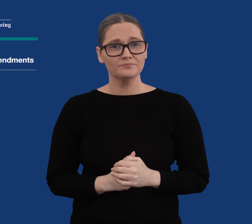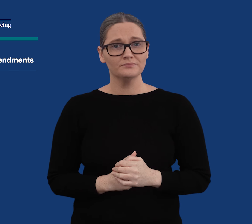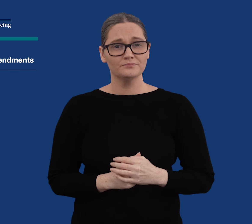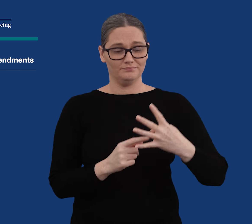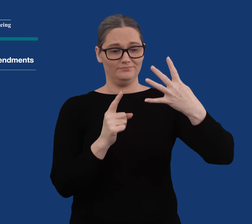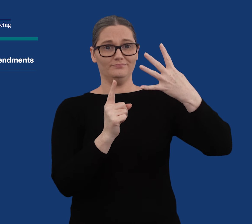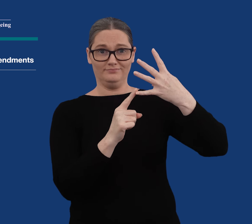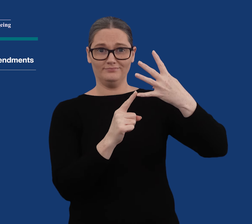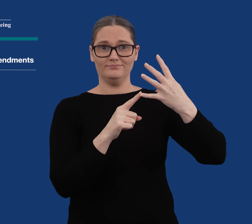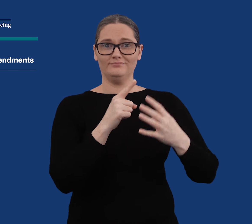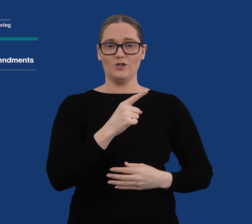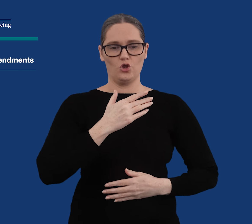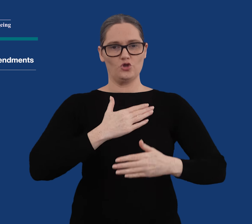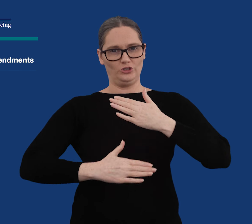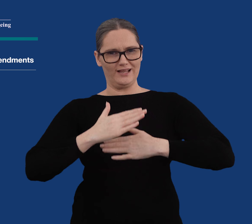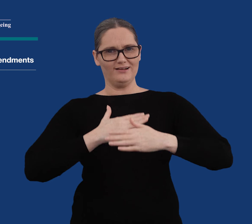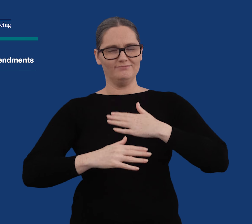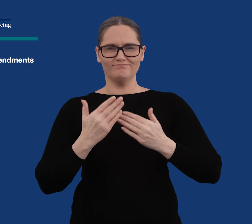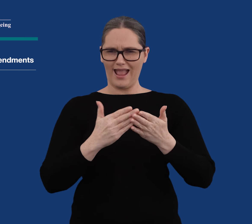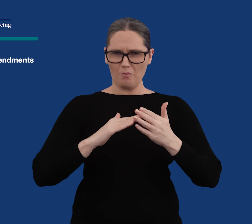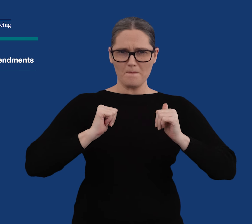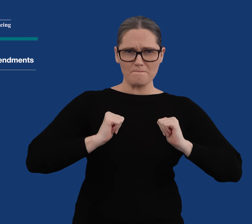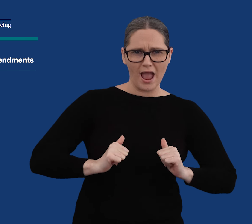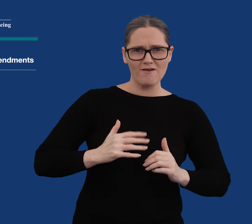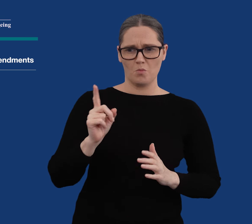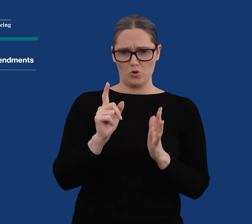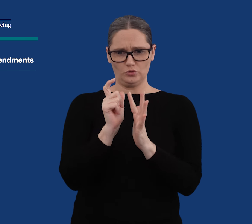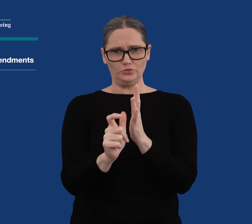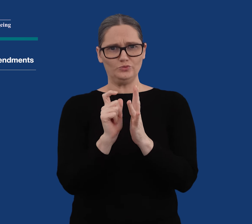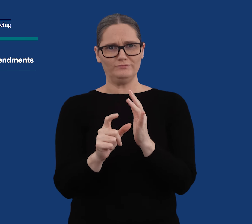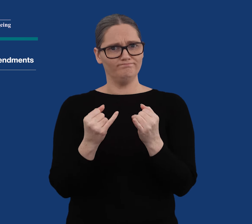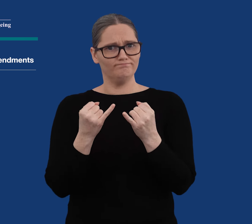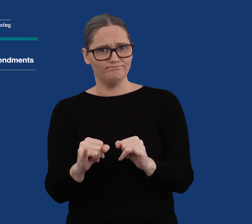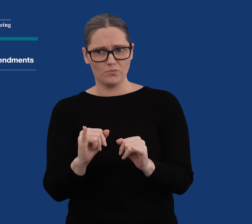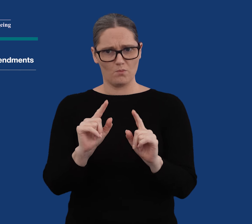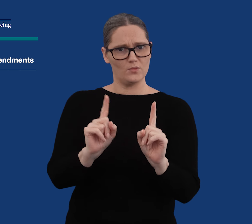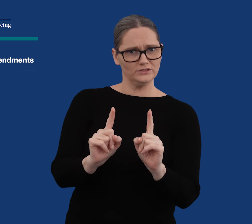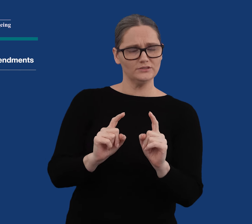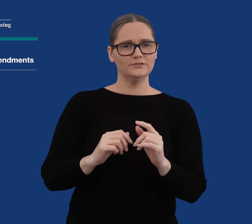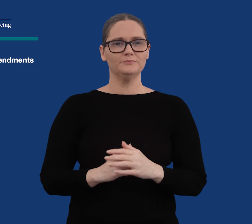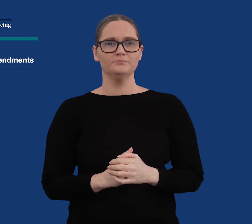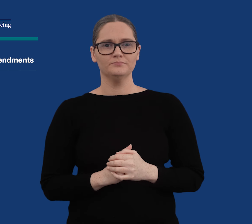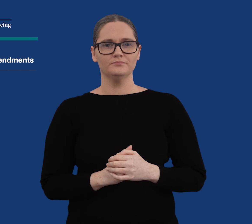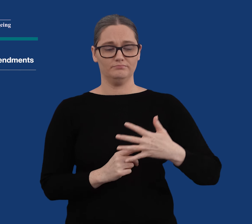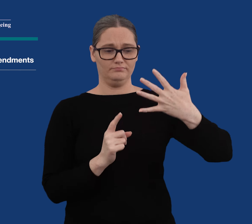'conduct’,